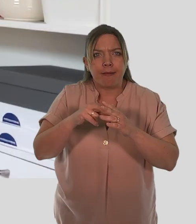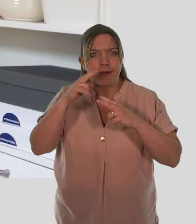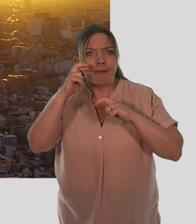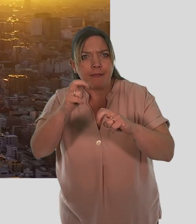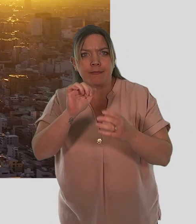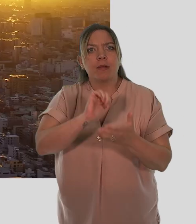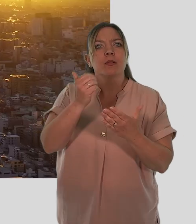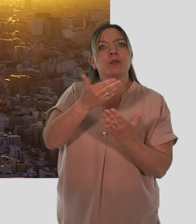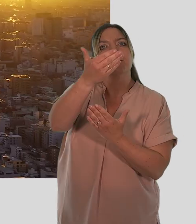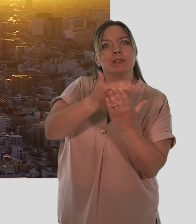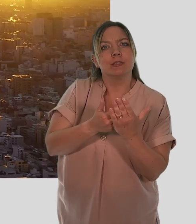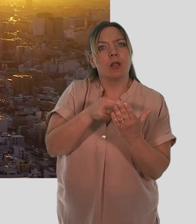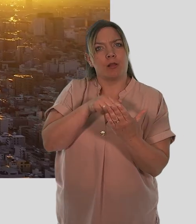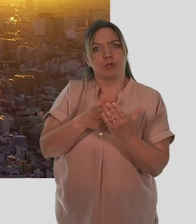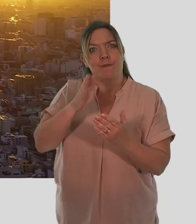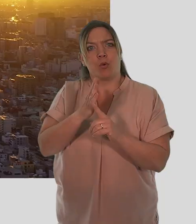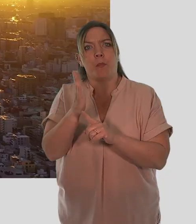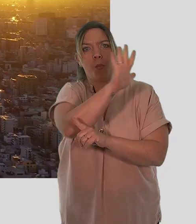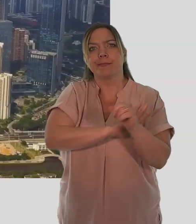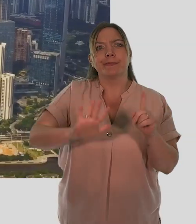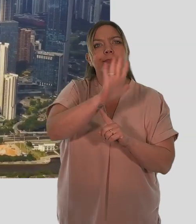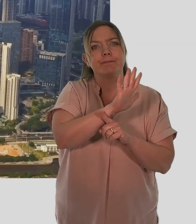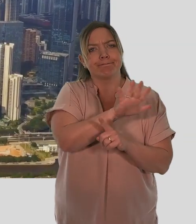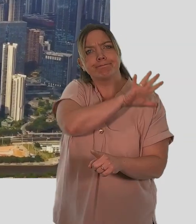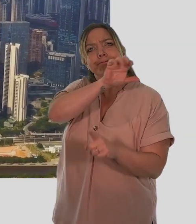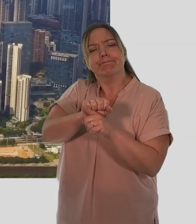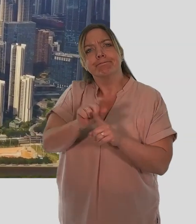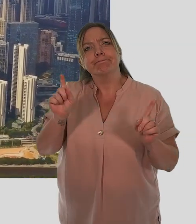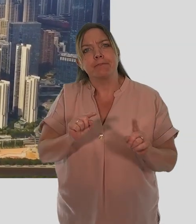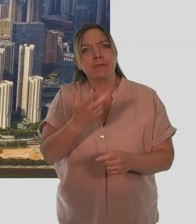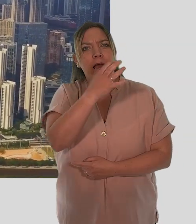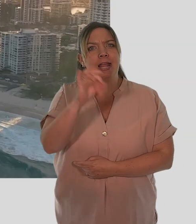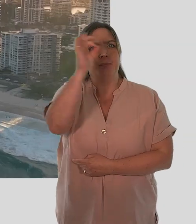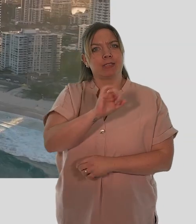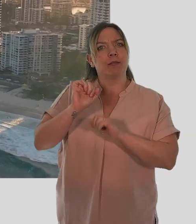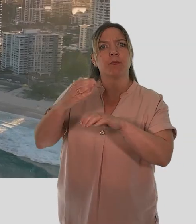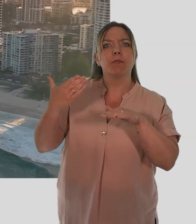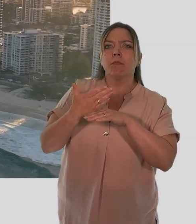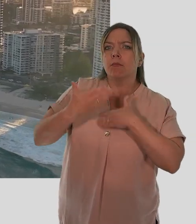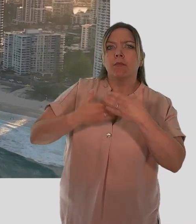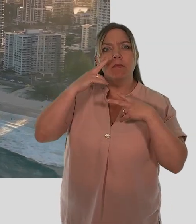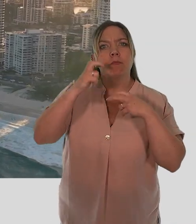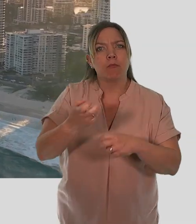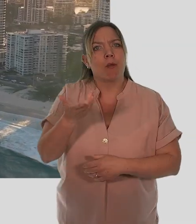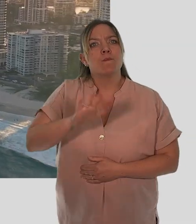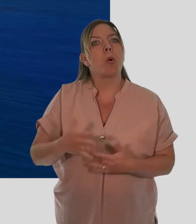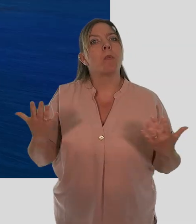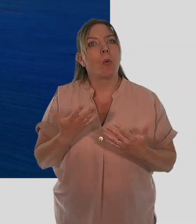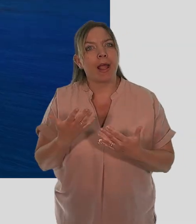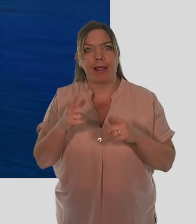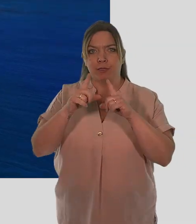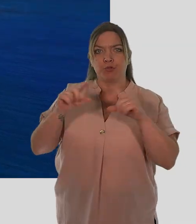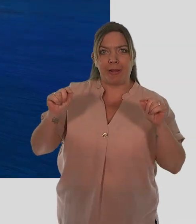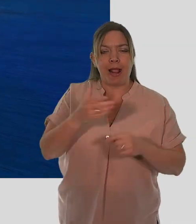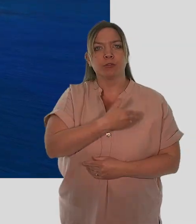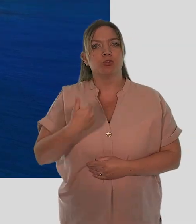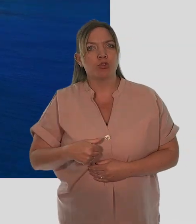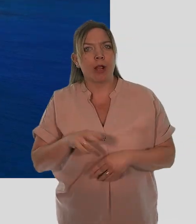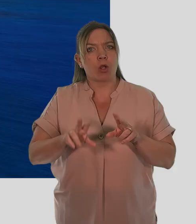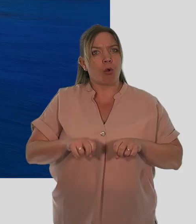was from three countries Japan, China and Australia, with a scarcity of published research from the Pacific Islands and territories,